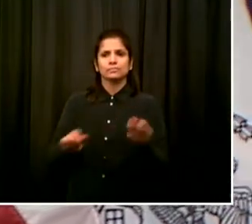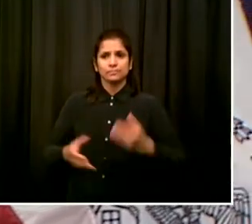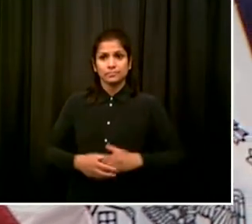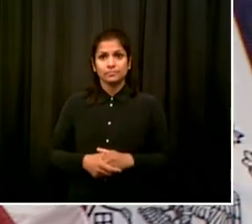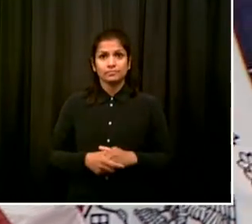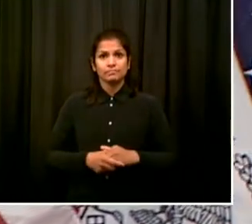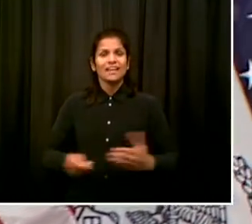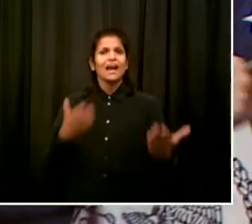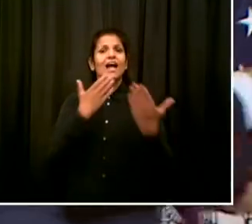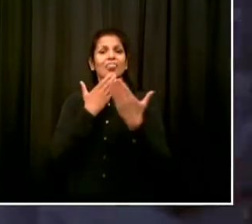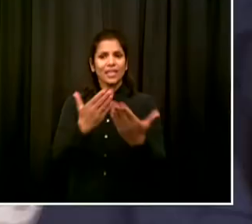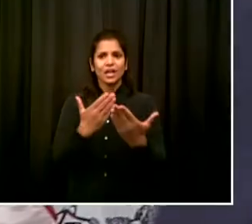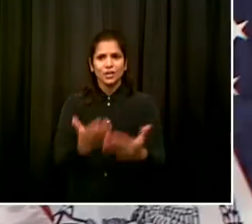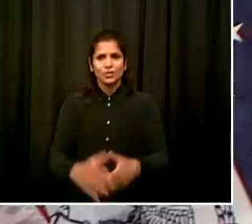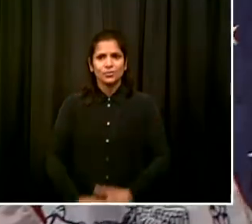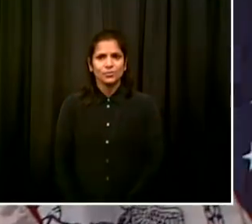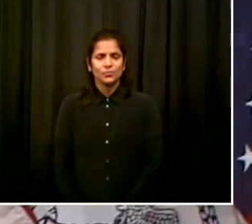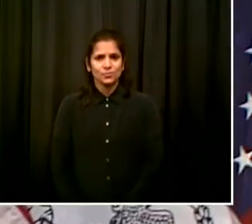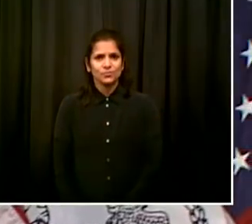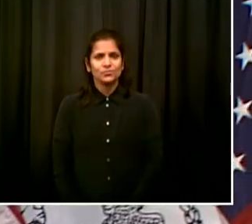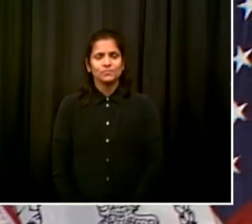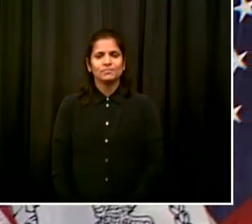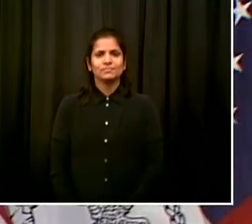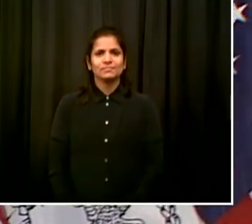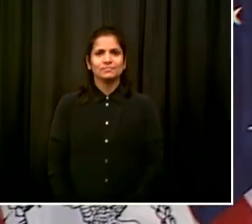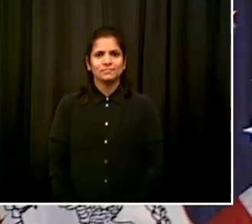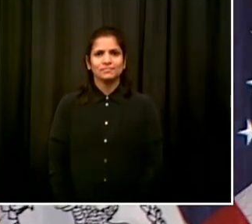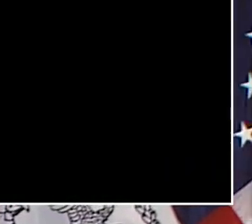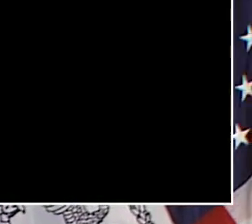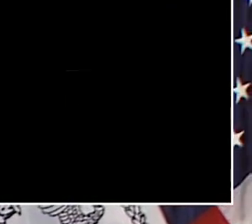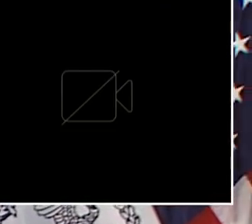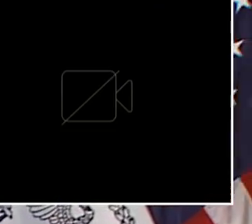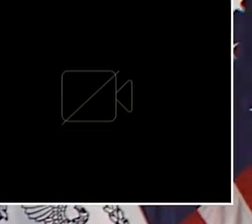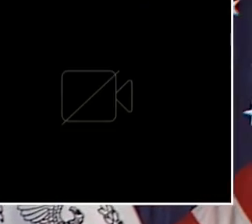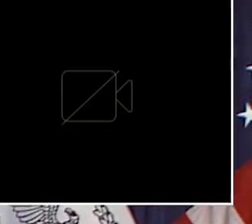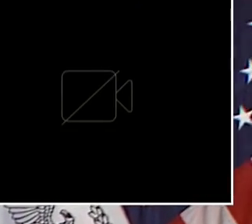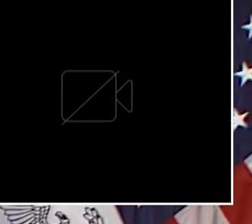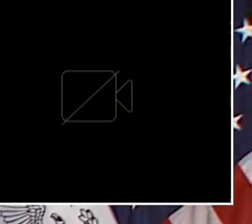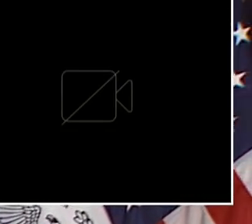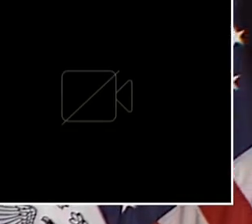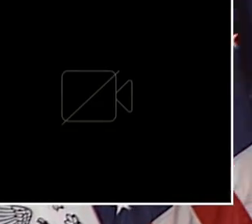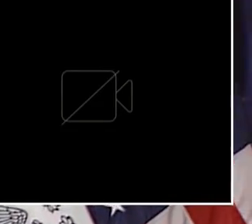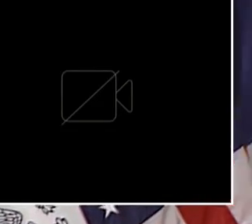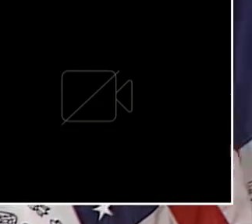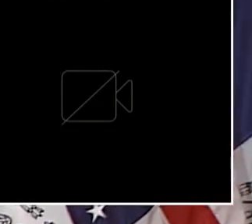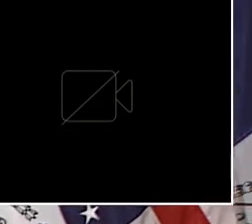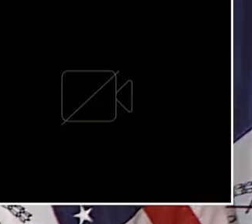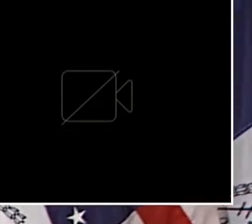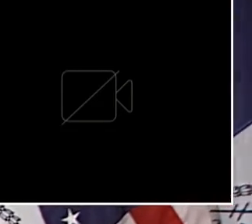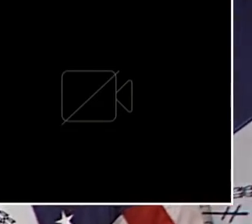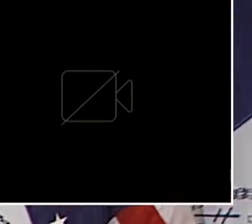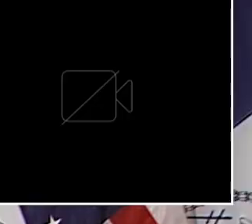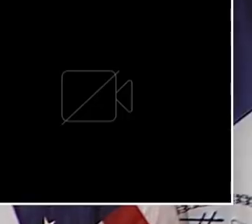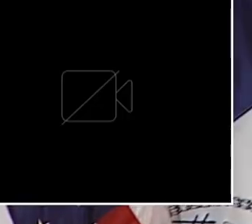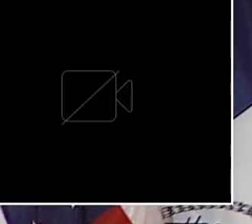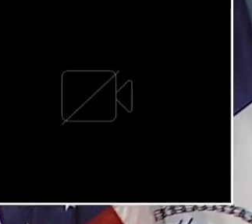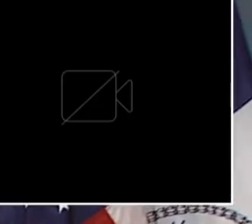CITY AND BRING IT BACK BETTER AND AFIRRE TAHN EREV. THANK YOU.